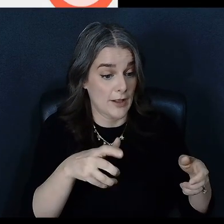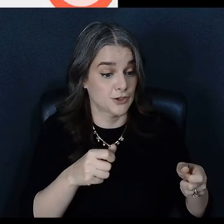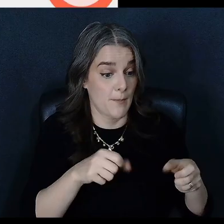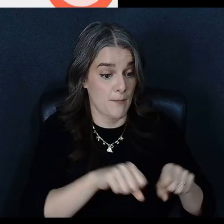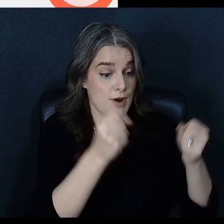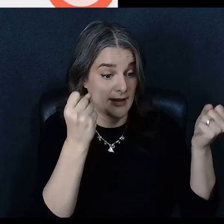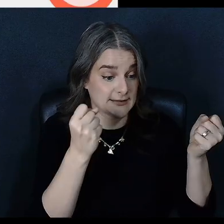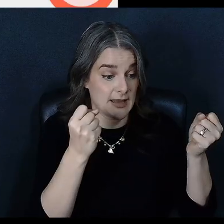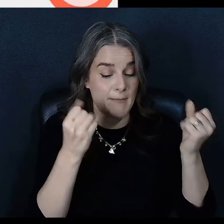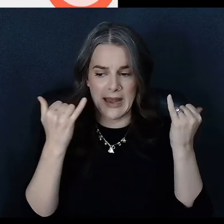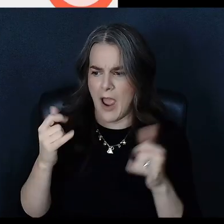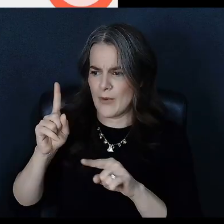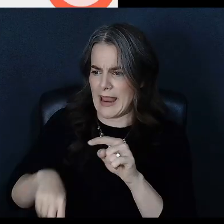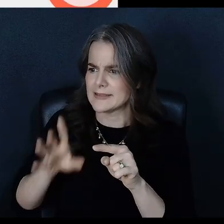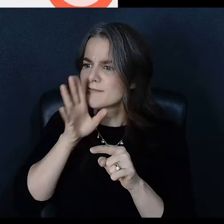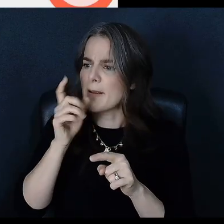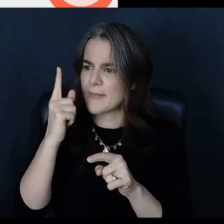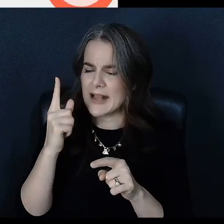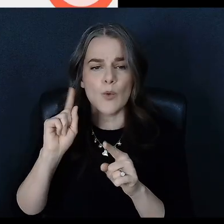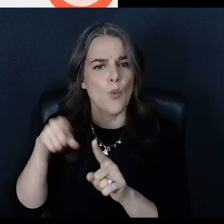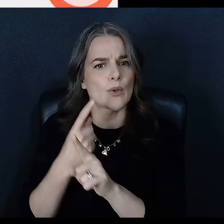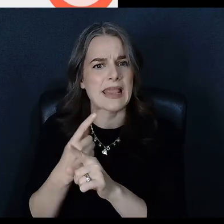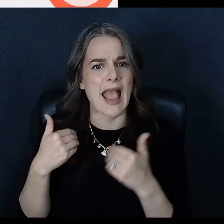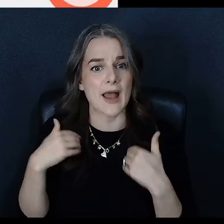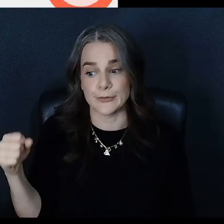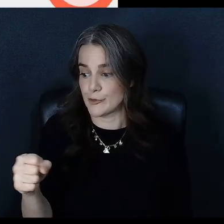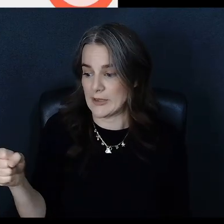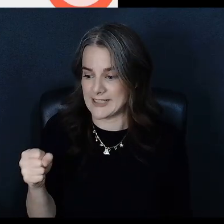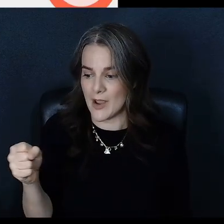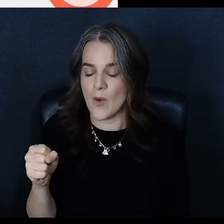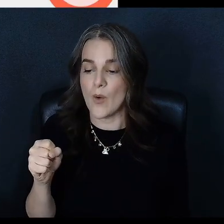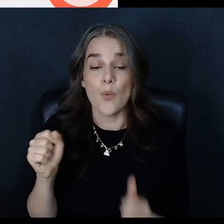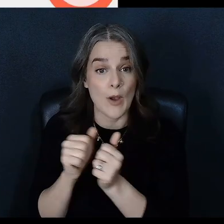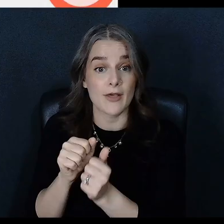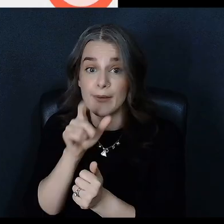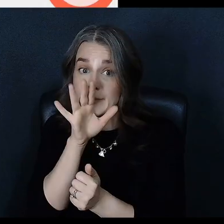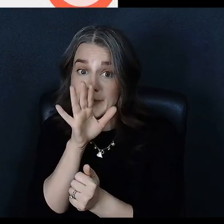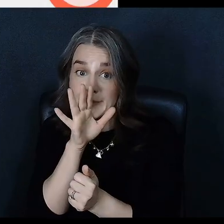used their electronics and their wheelchair. So if you use your wheelchair joystick for your AAC device,